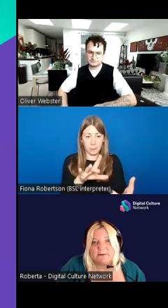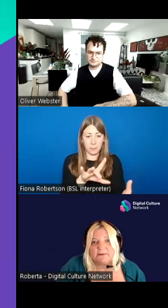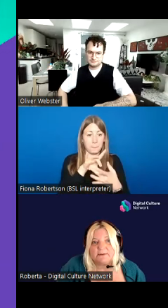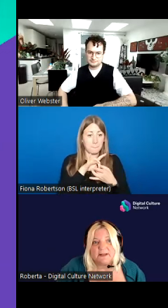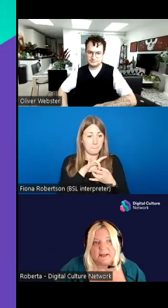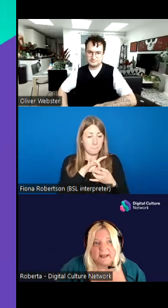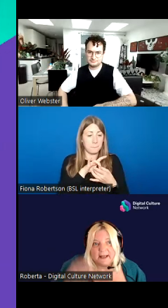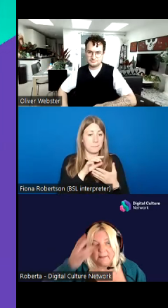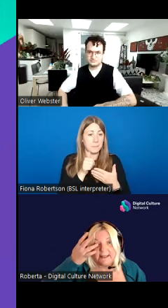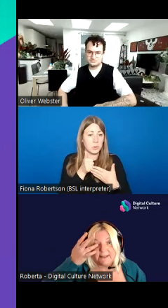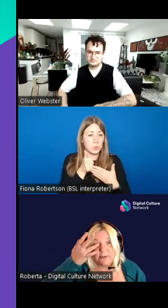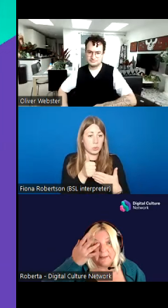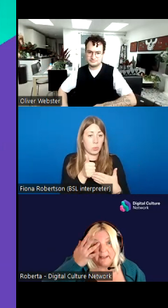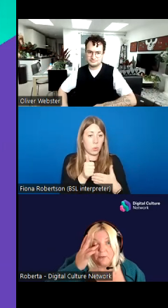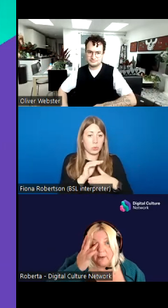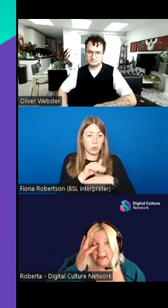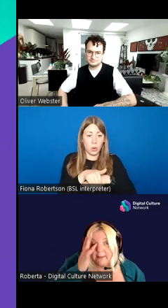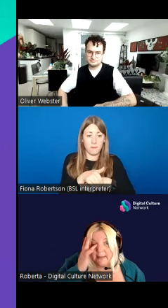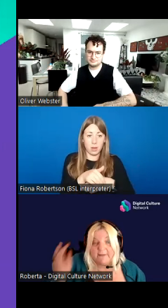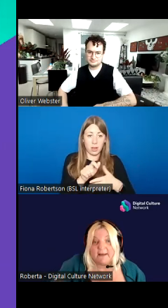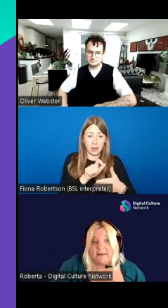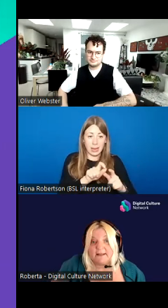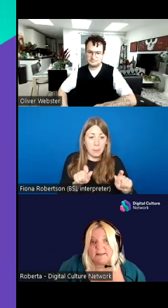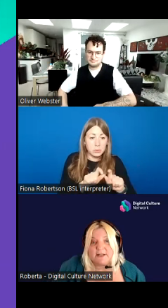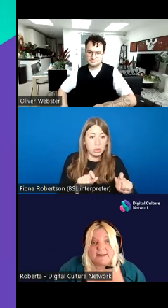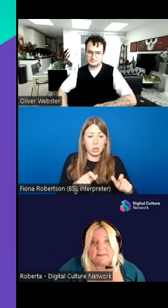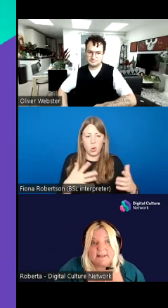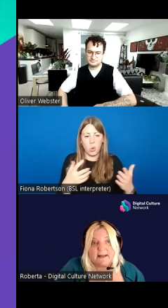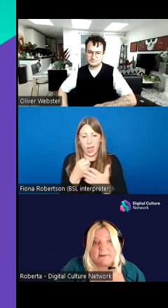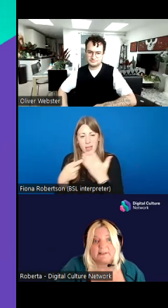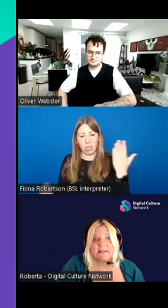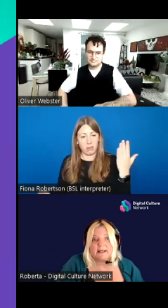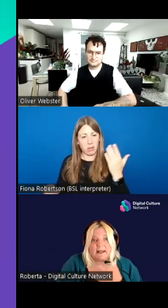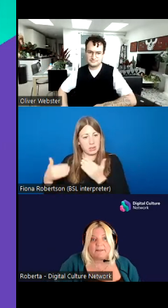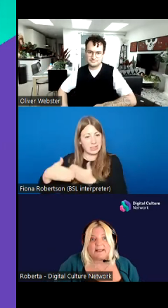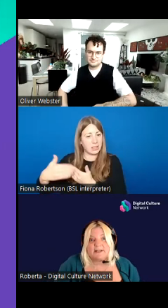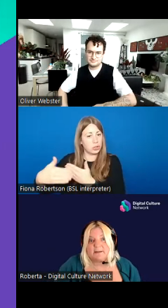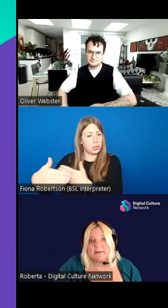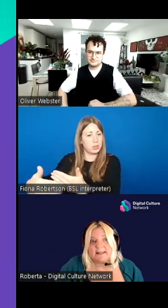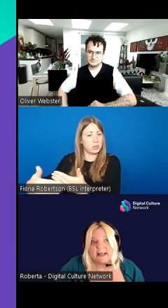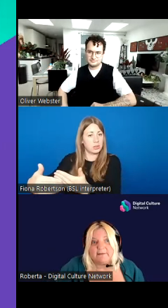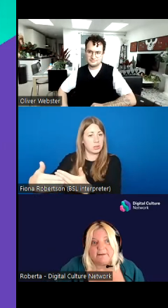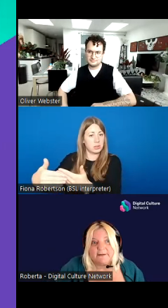on this topic or any of the other specialisms that our tech champions have.